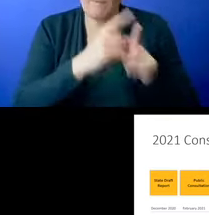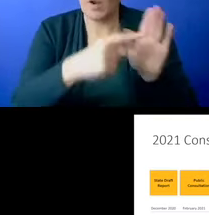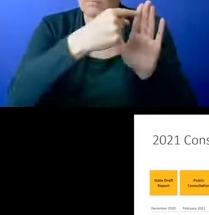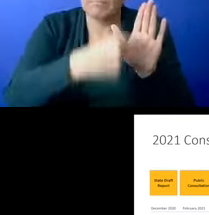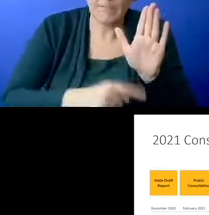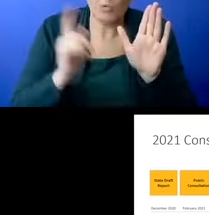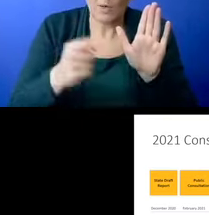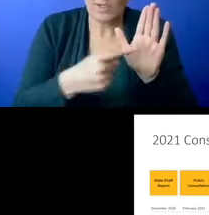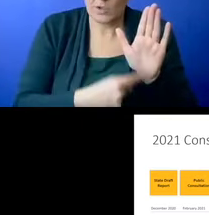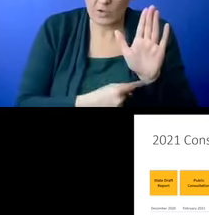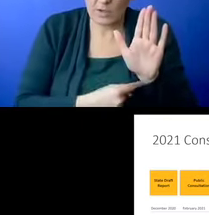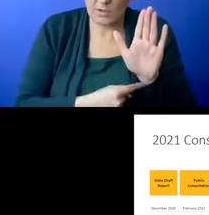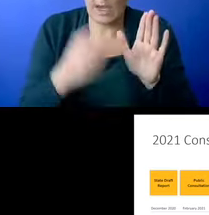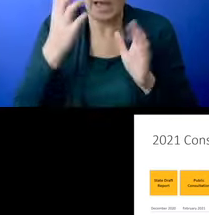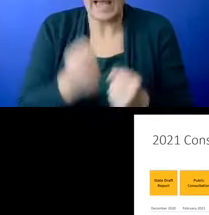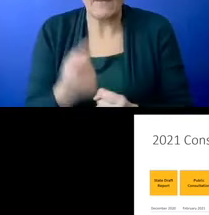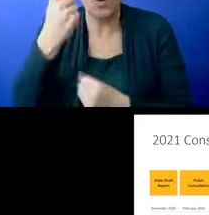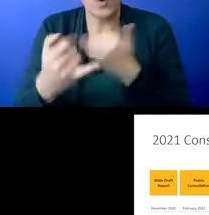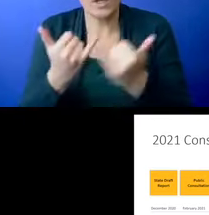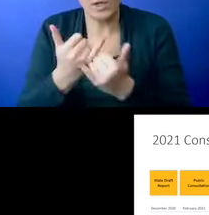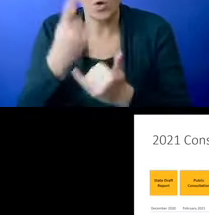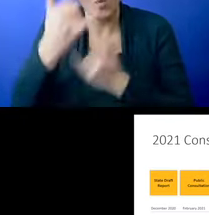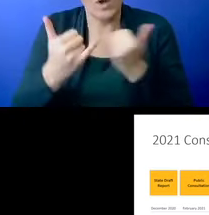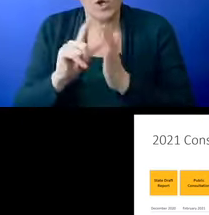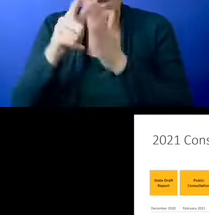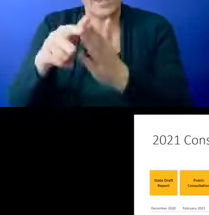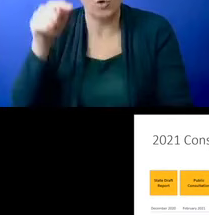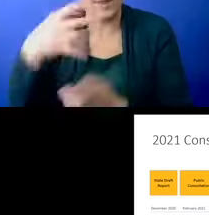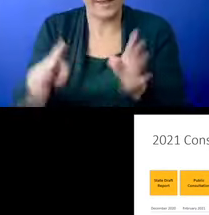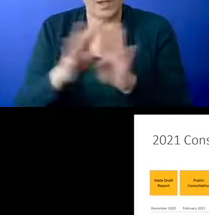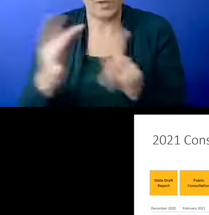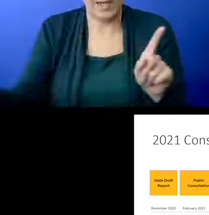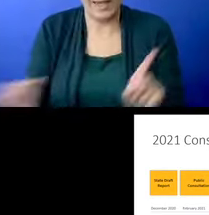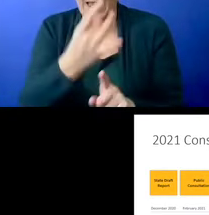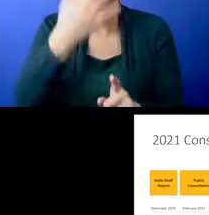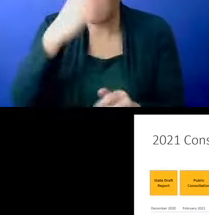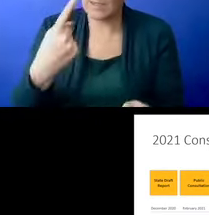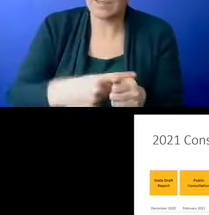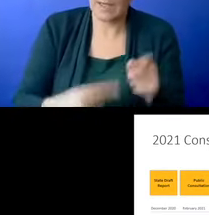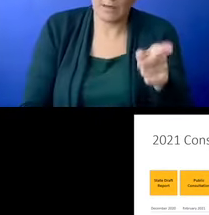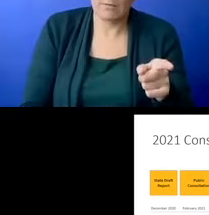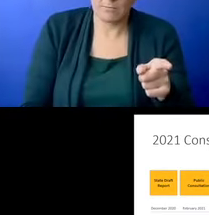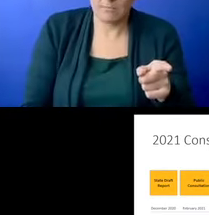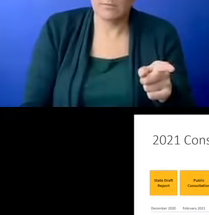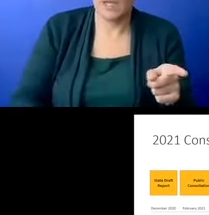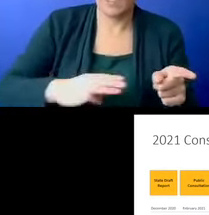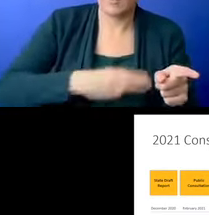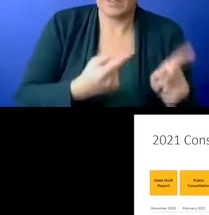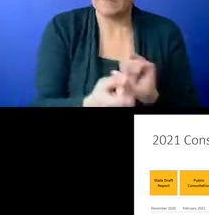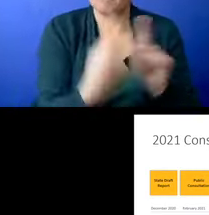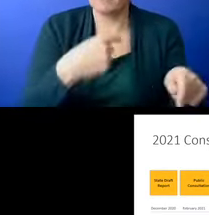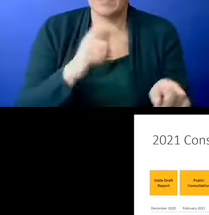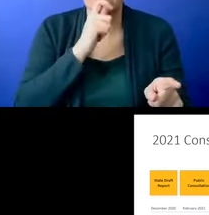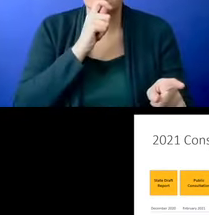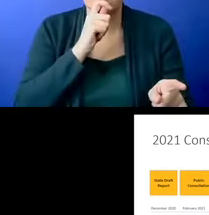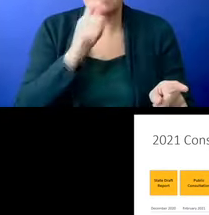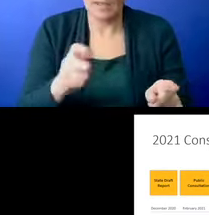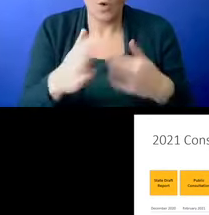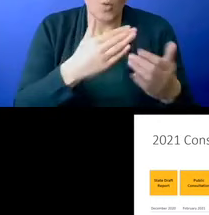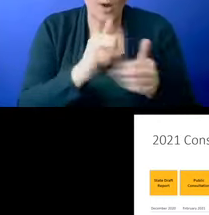A year after the hearing, the United Nations Committee asks Ireland - the State - to report on what actions it has taken.